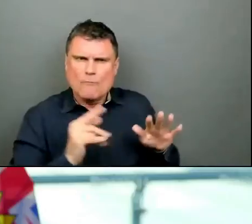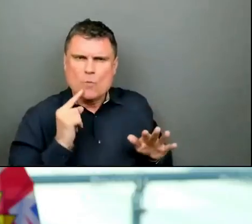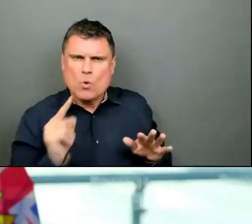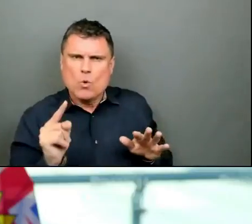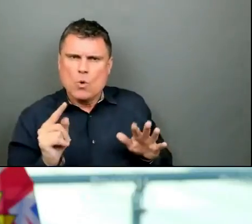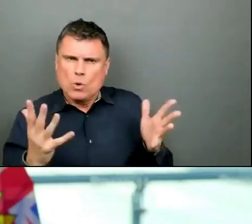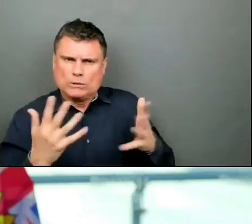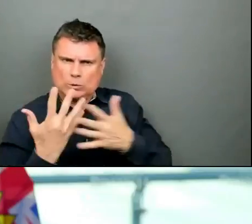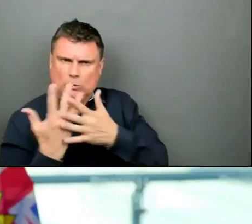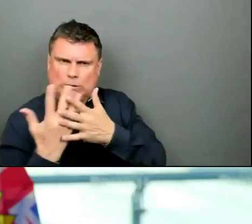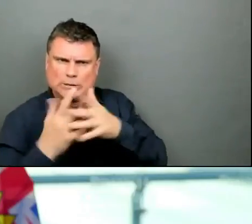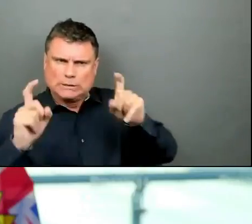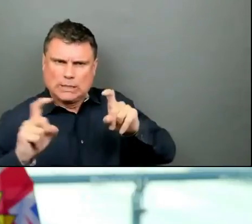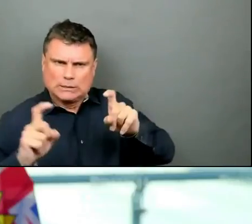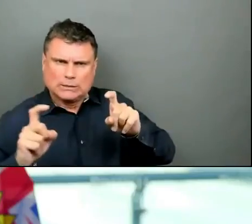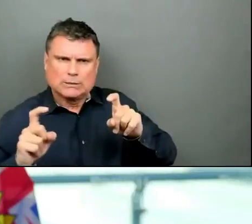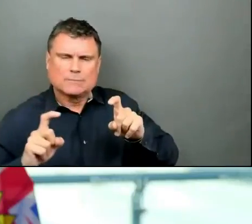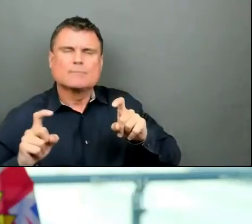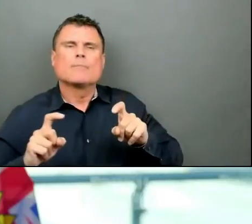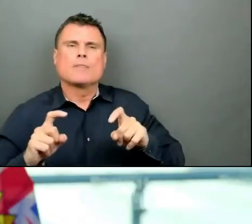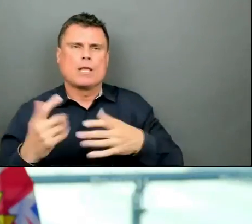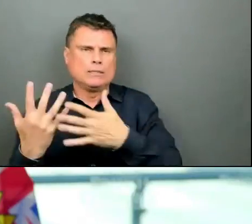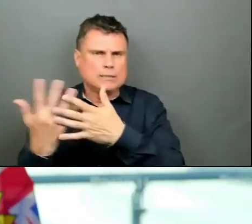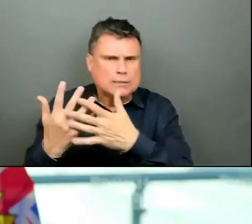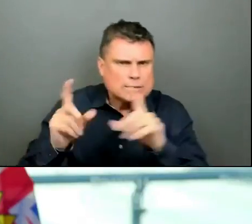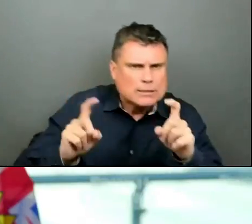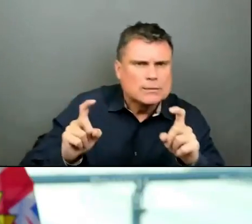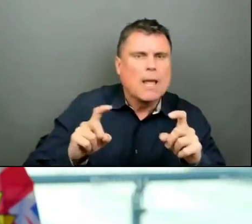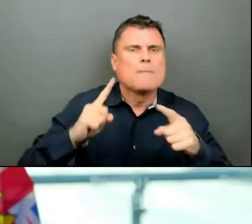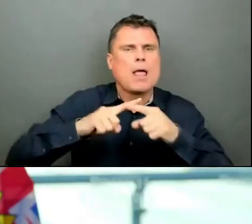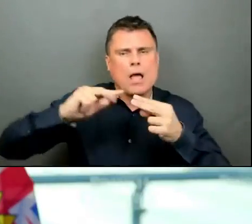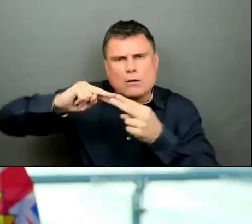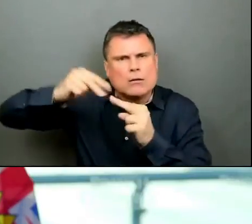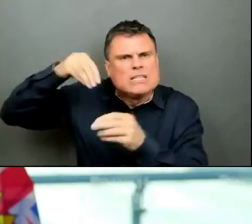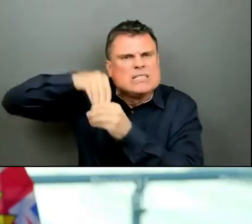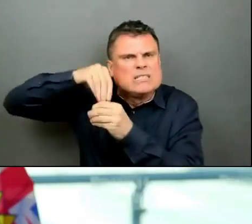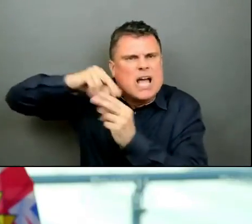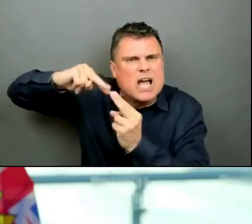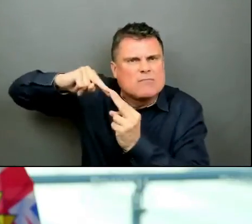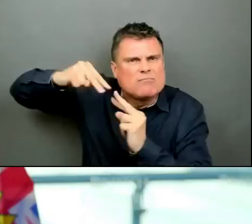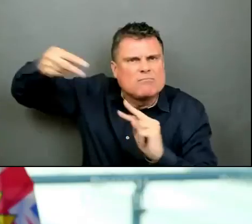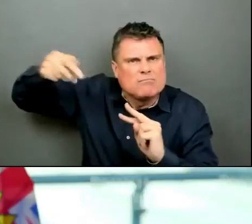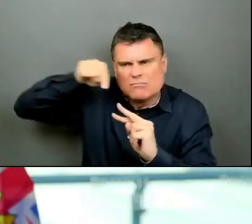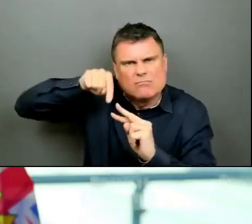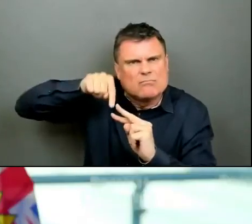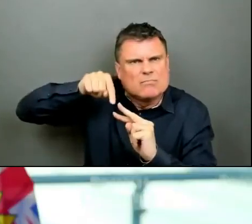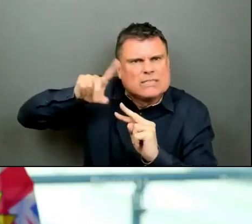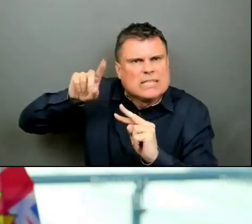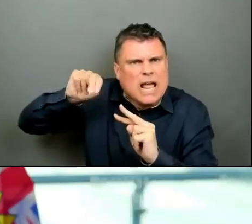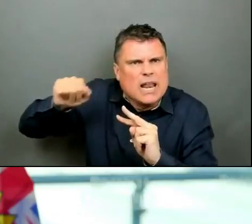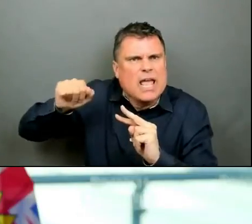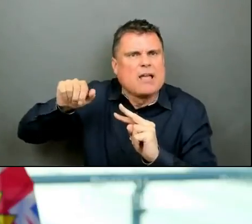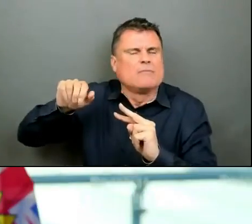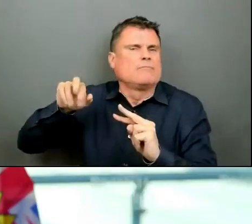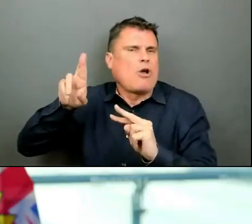the whole Joe gnome genome sequencing particularly in help us better understand on a population basis what is